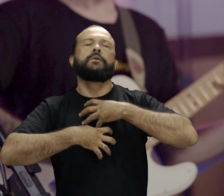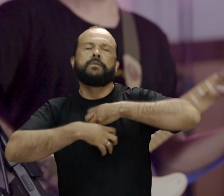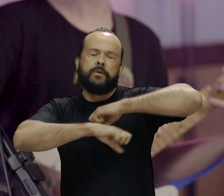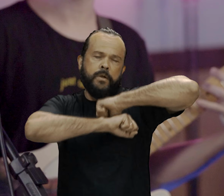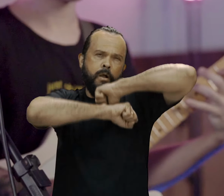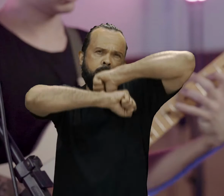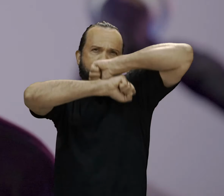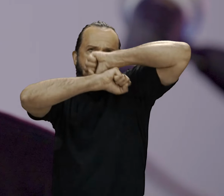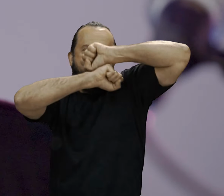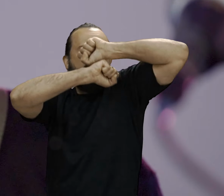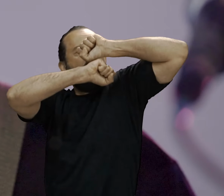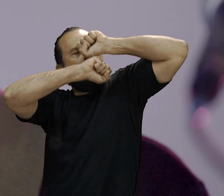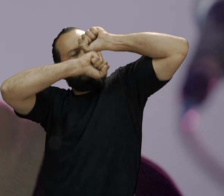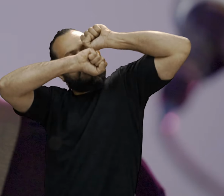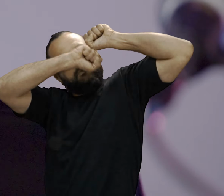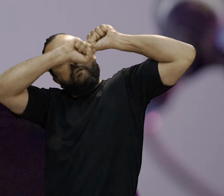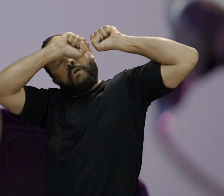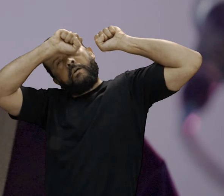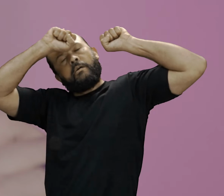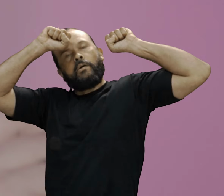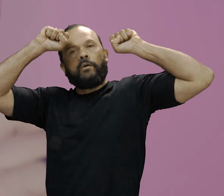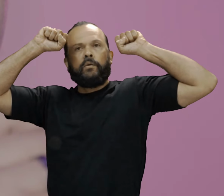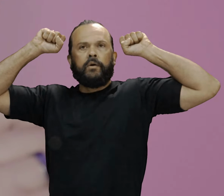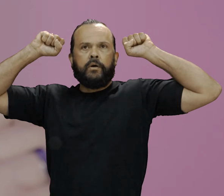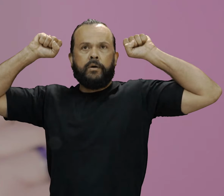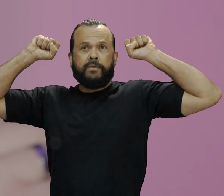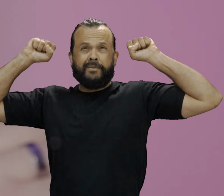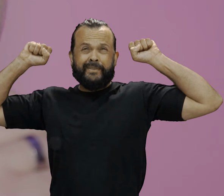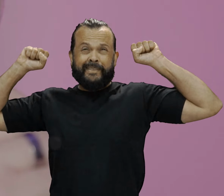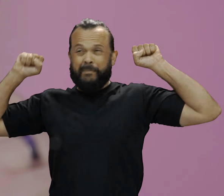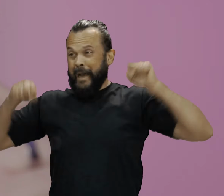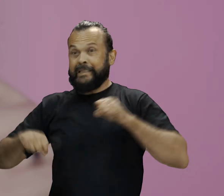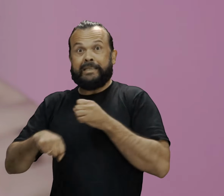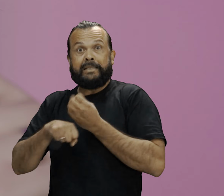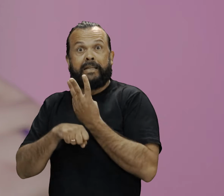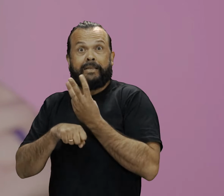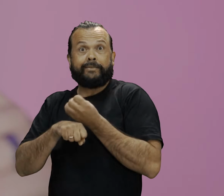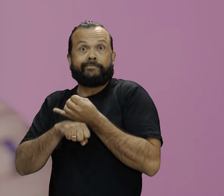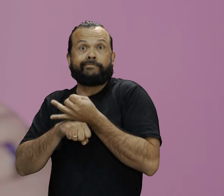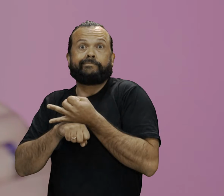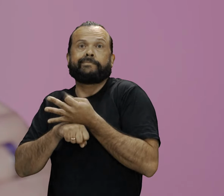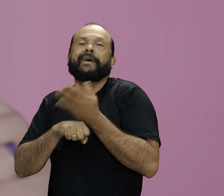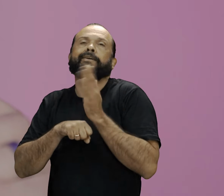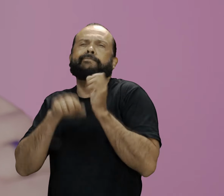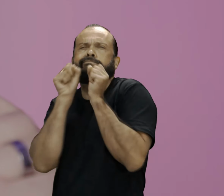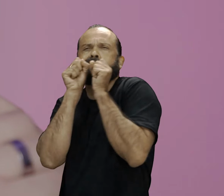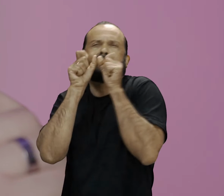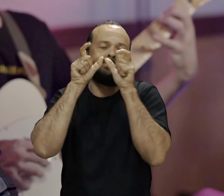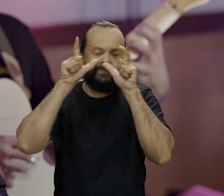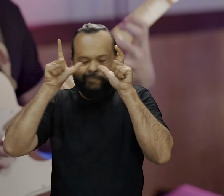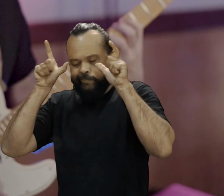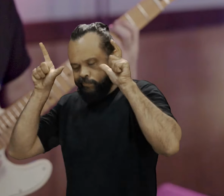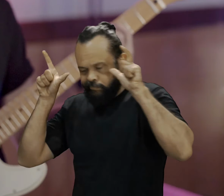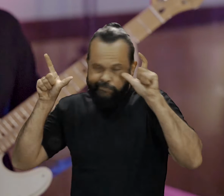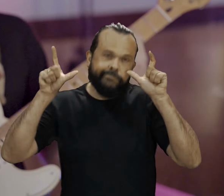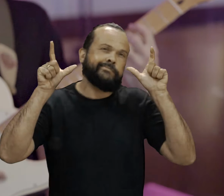I get up, awake since three o'clock